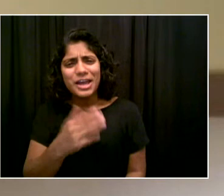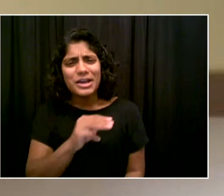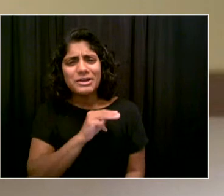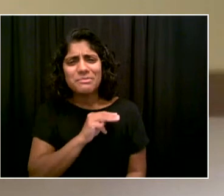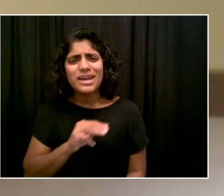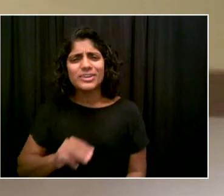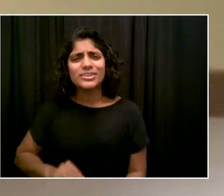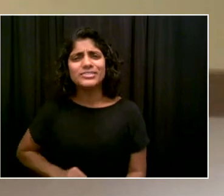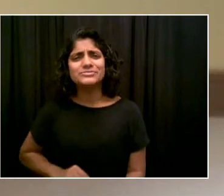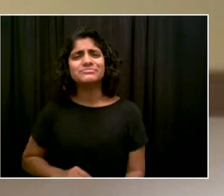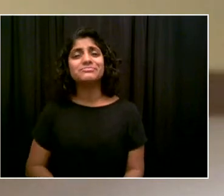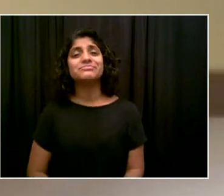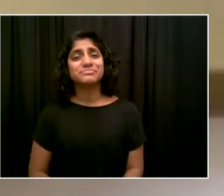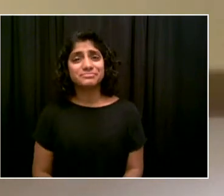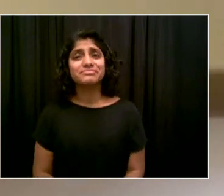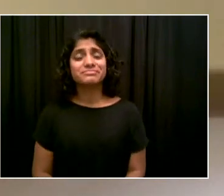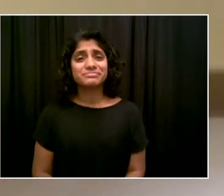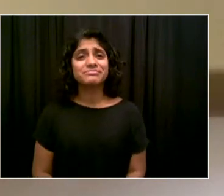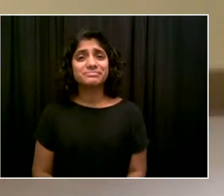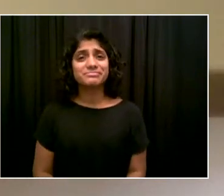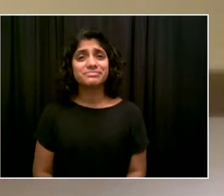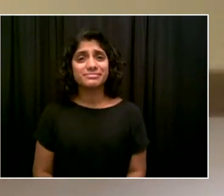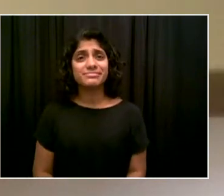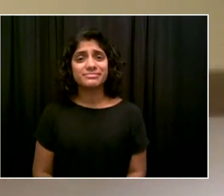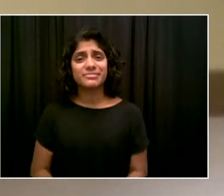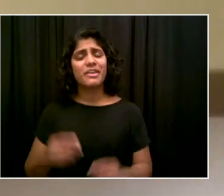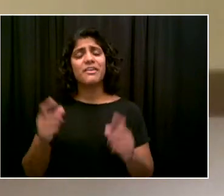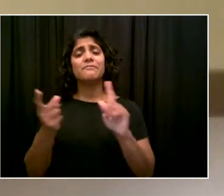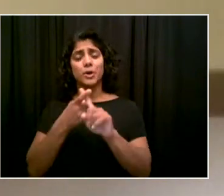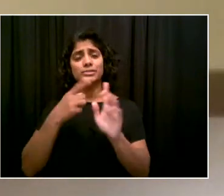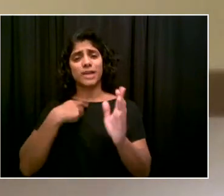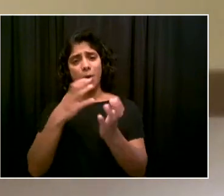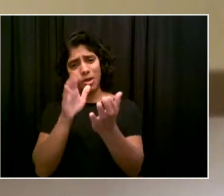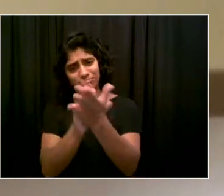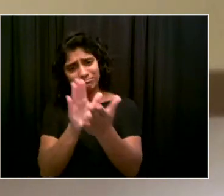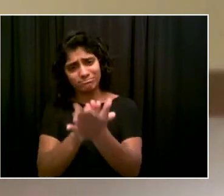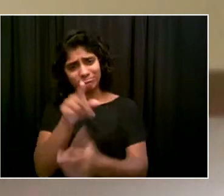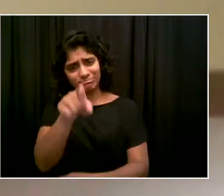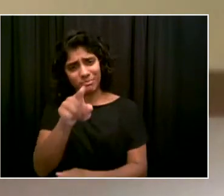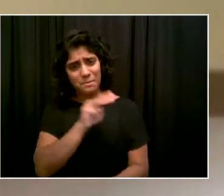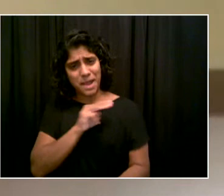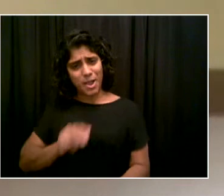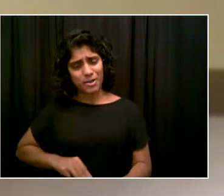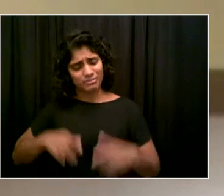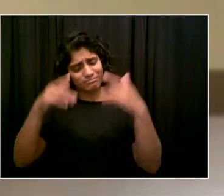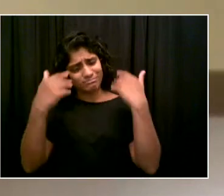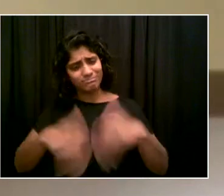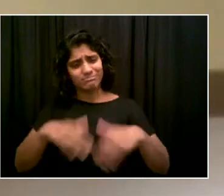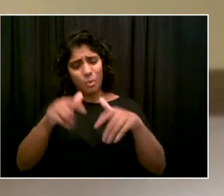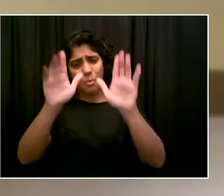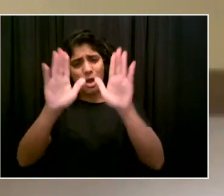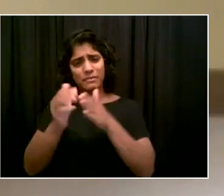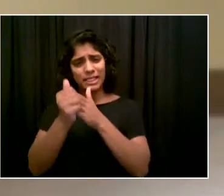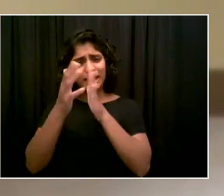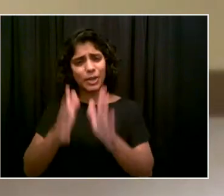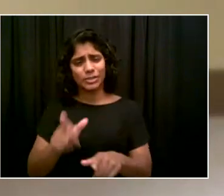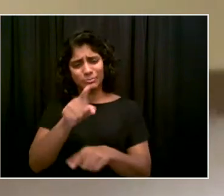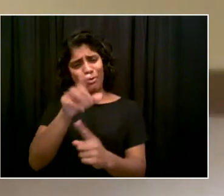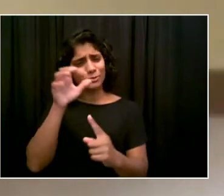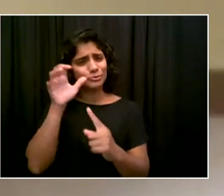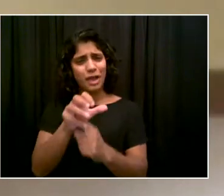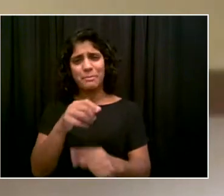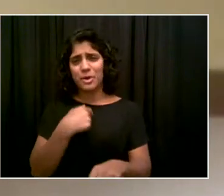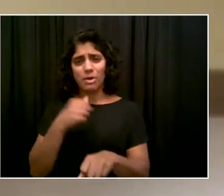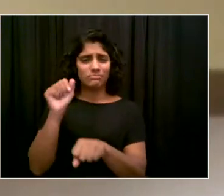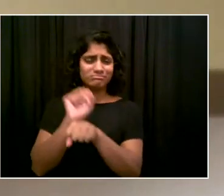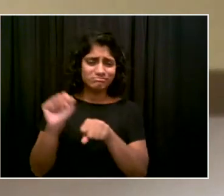THANK YOU MR.